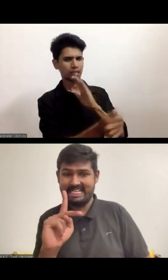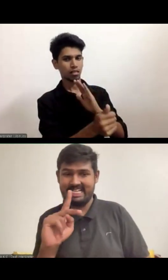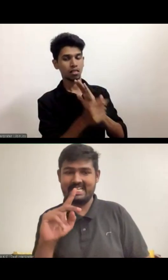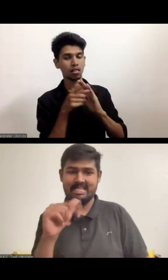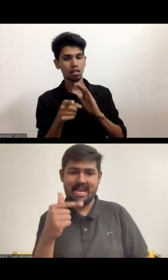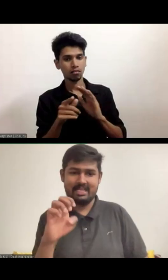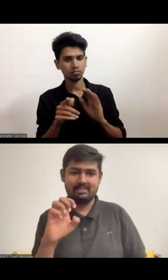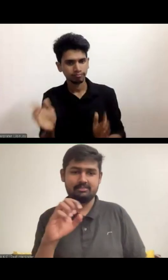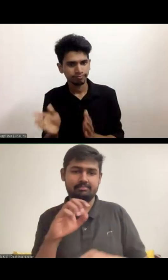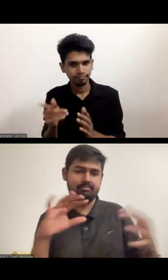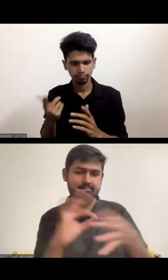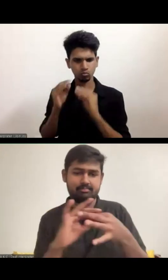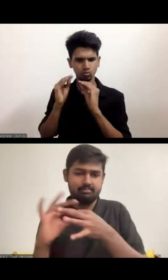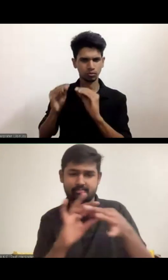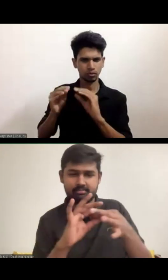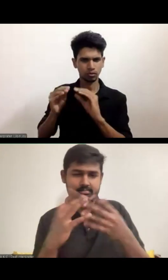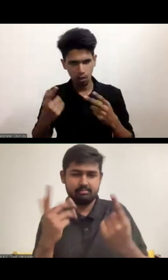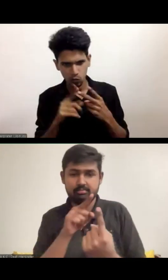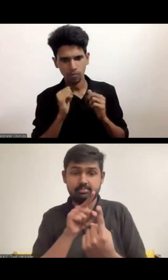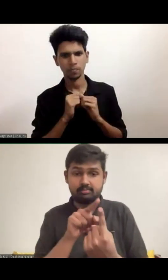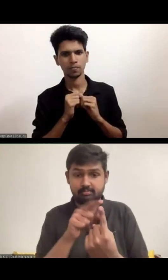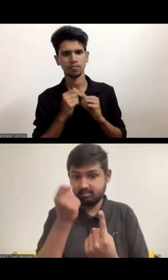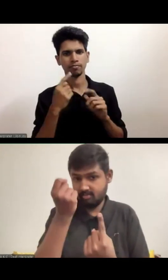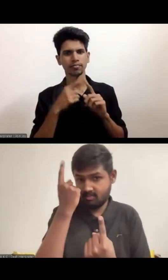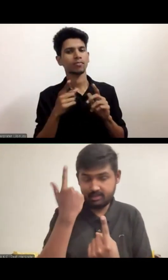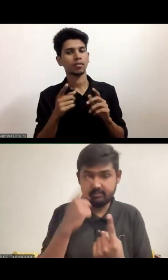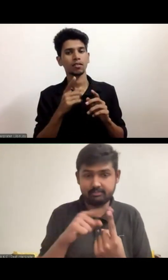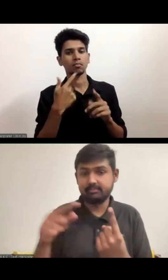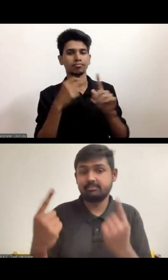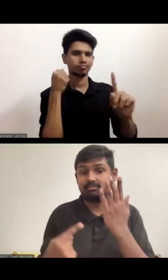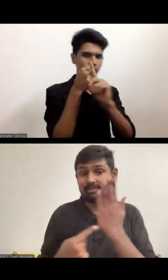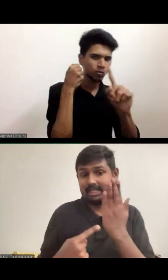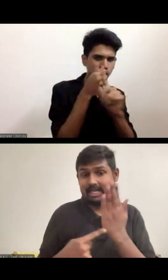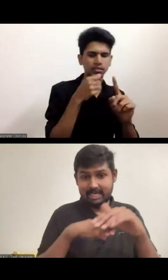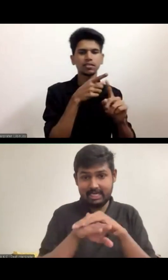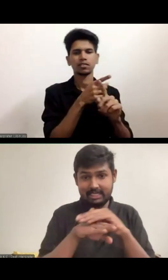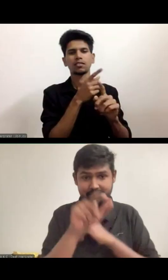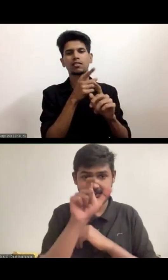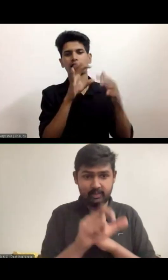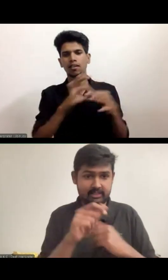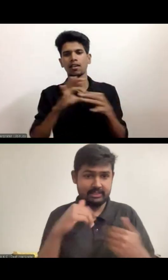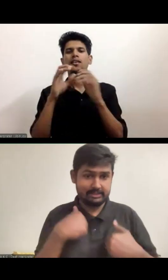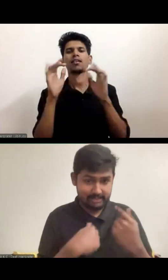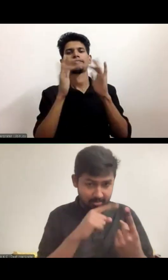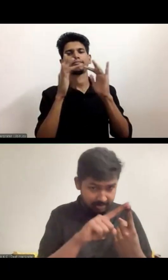insights into advocating for digital accessibility and Internet governance, so digital rights again.